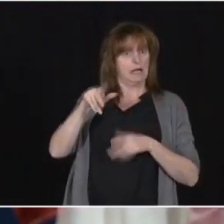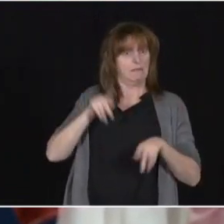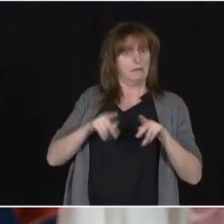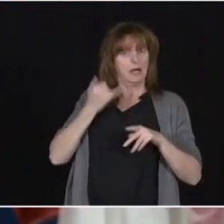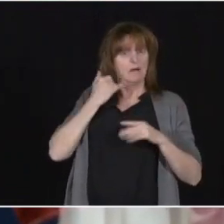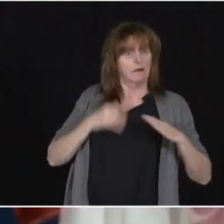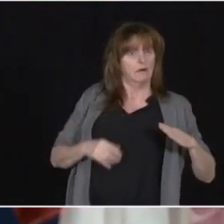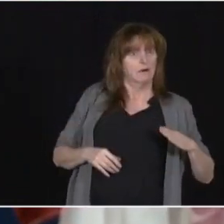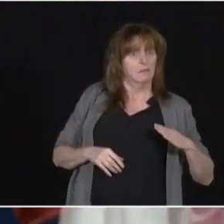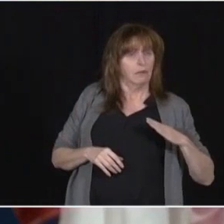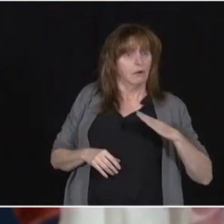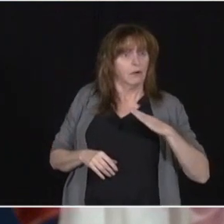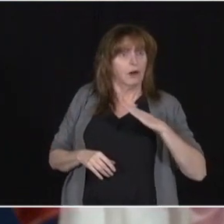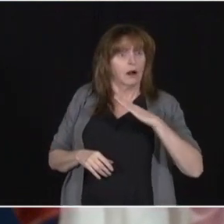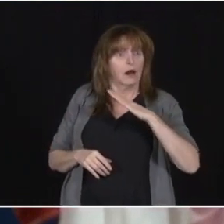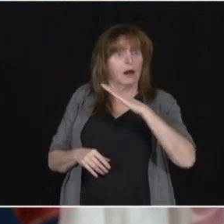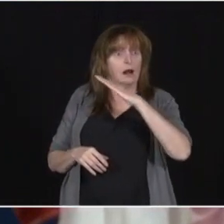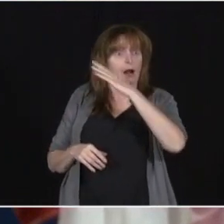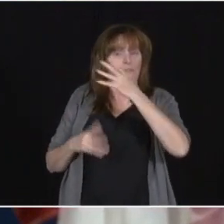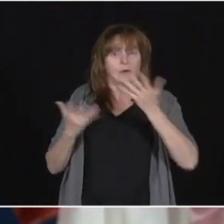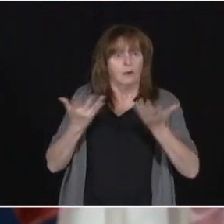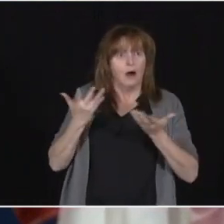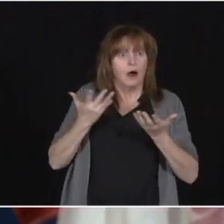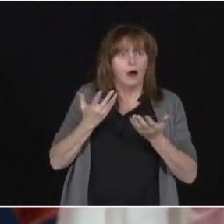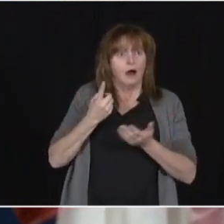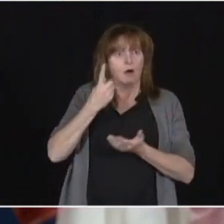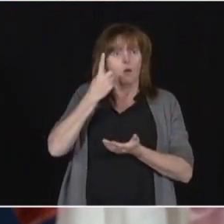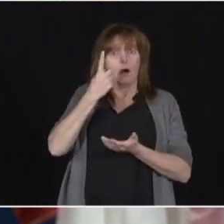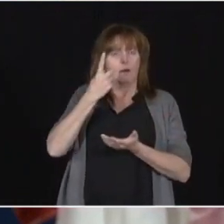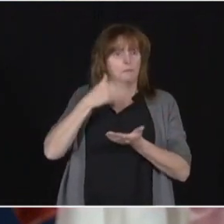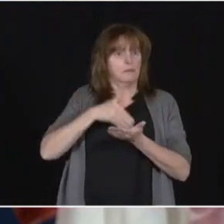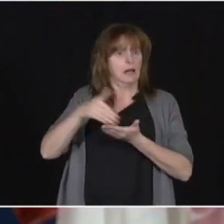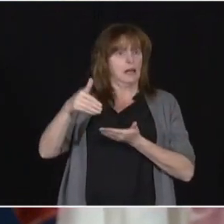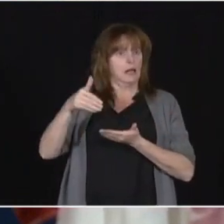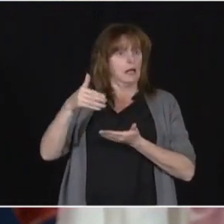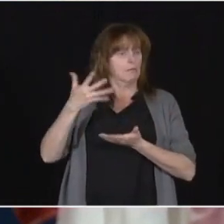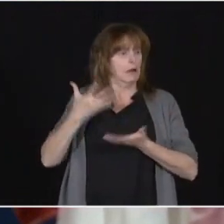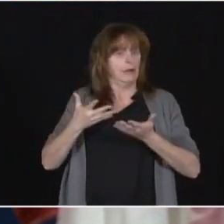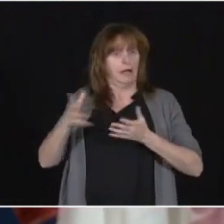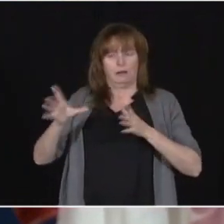What can you do to ensure the public that enough testing is happening